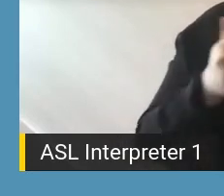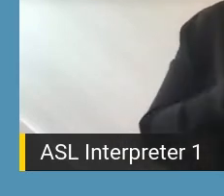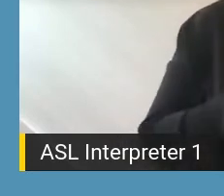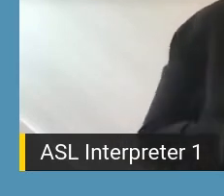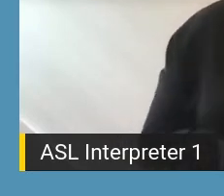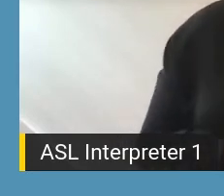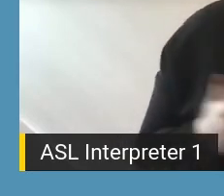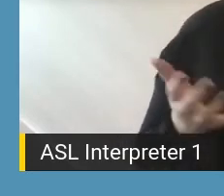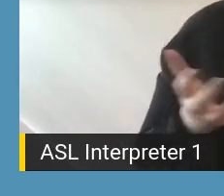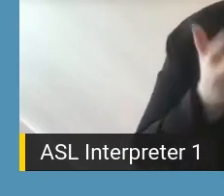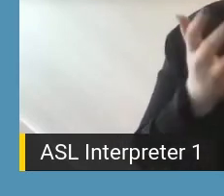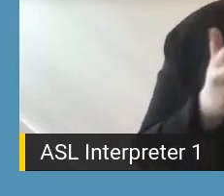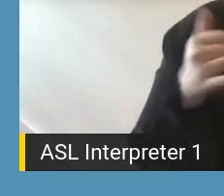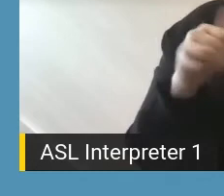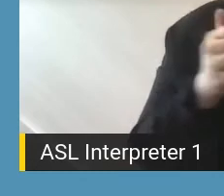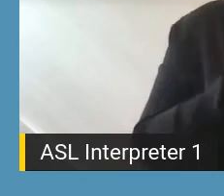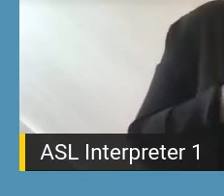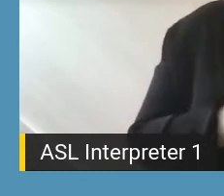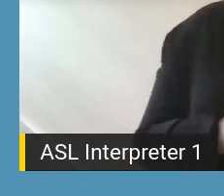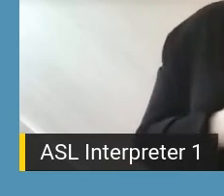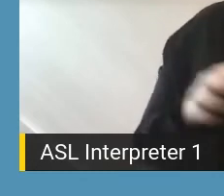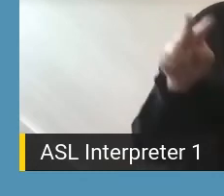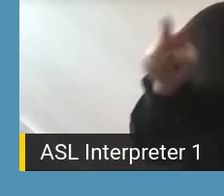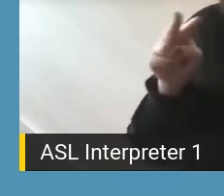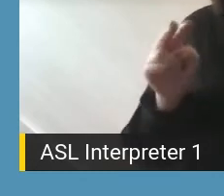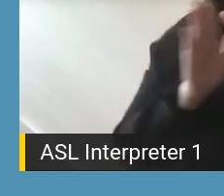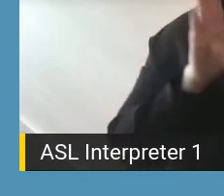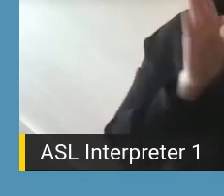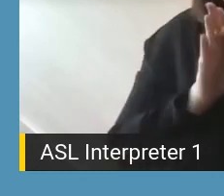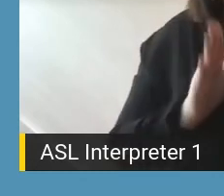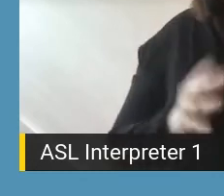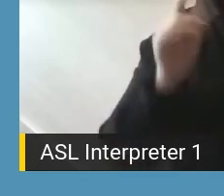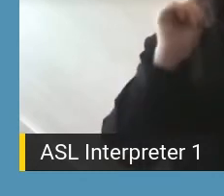not sure exactly that capacity but yes it transcribes the audio and you might have to